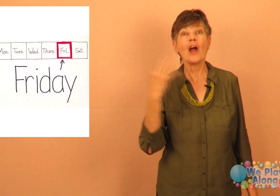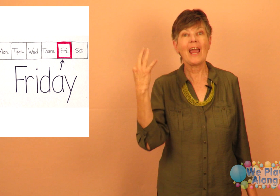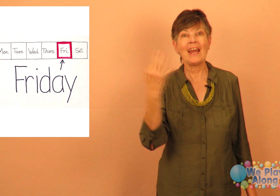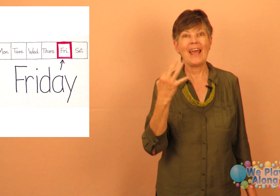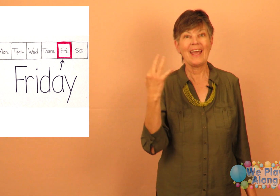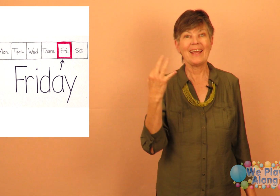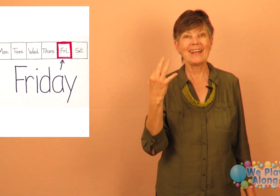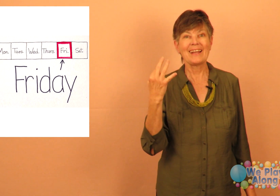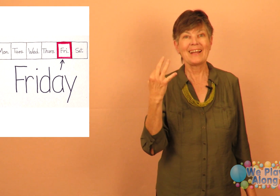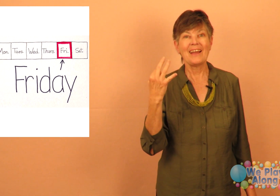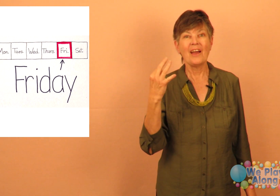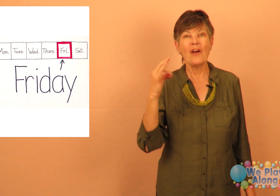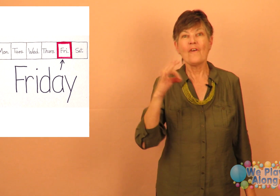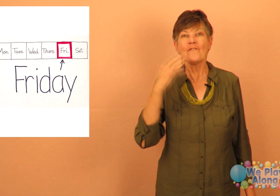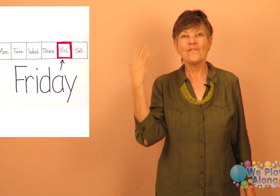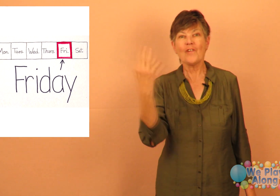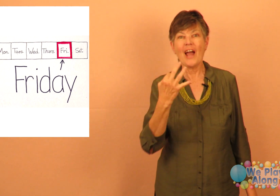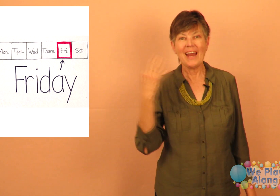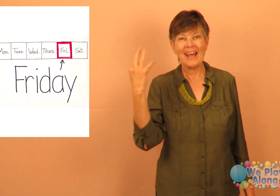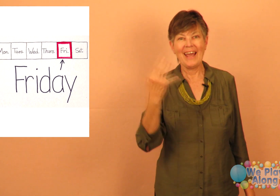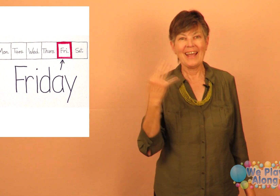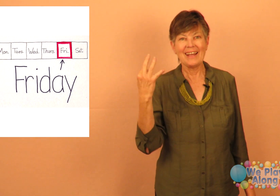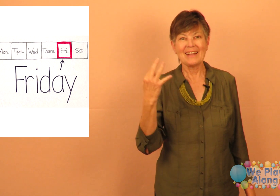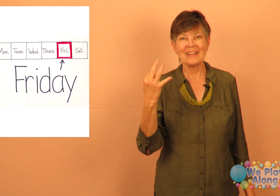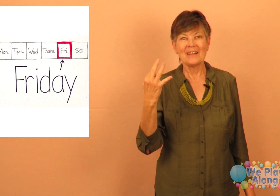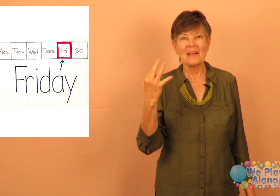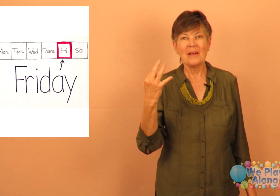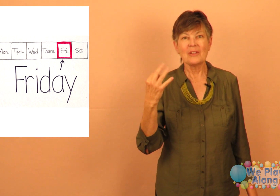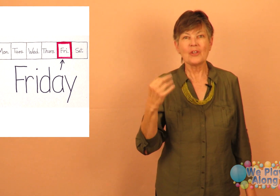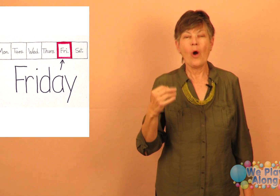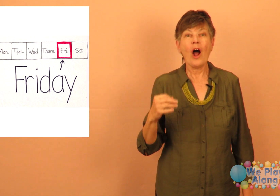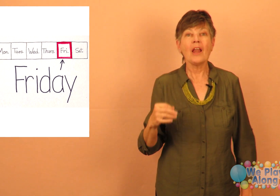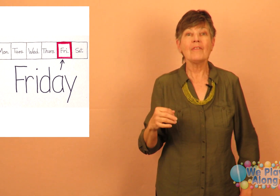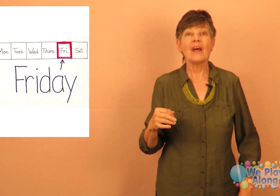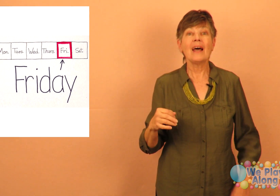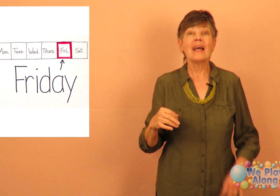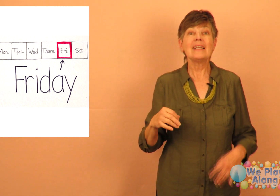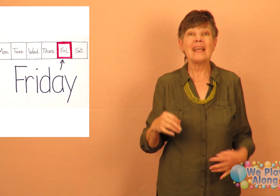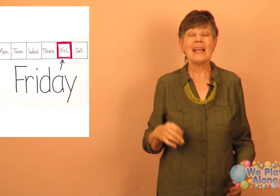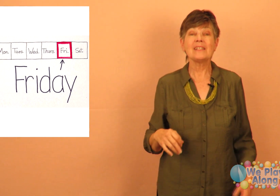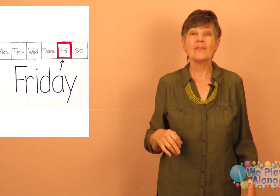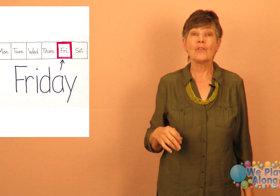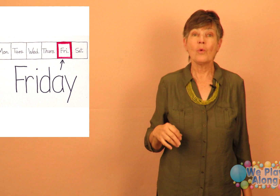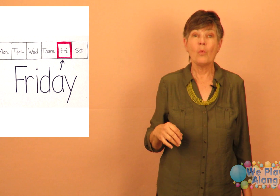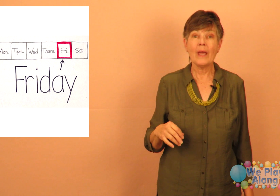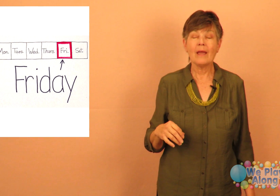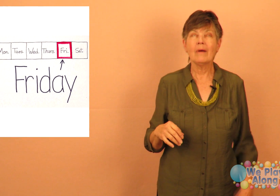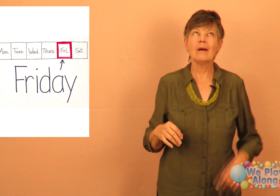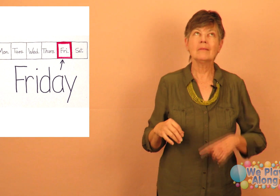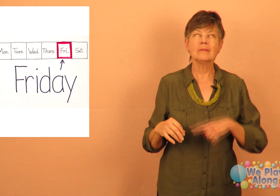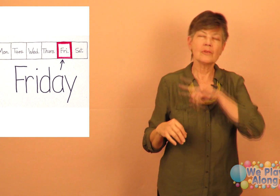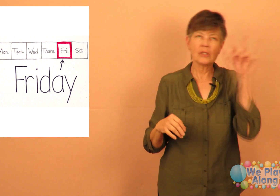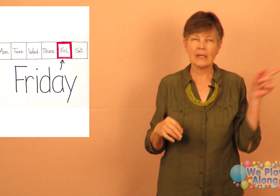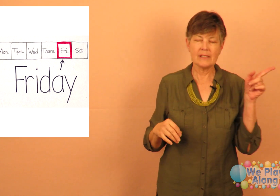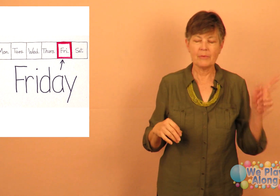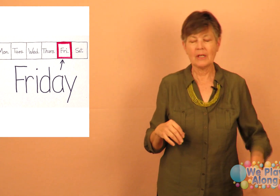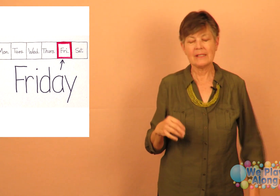Friday Friday so all of the days of the week well there's an exception because